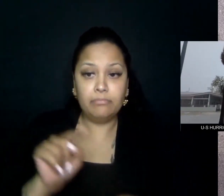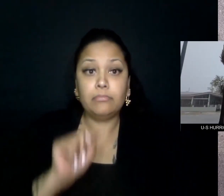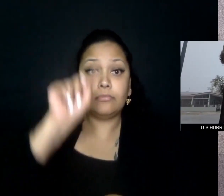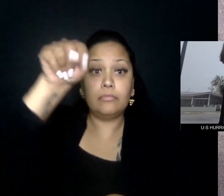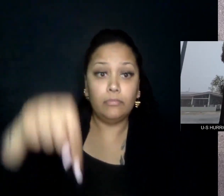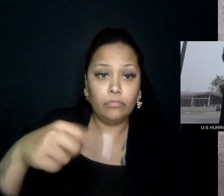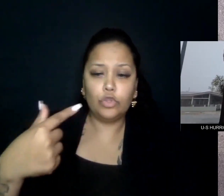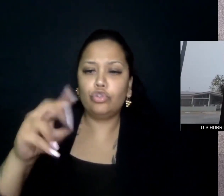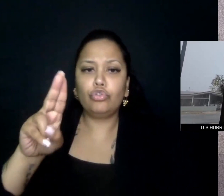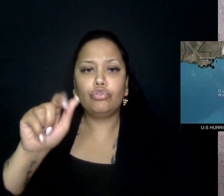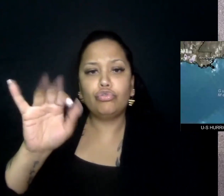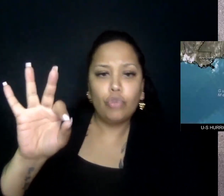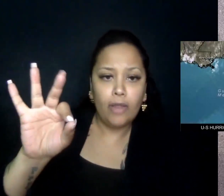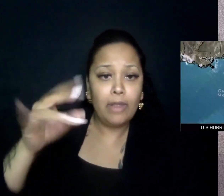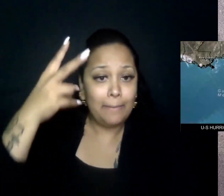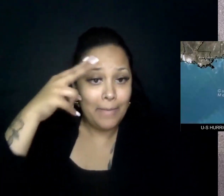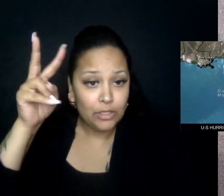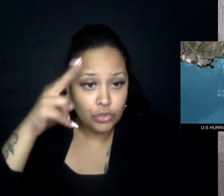tropical system in the Gulf of Mexico.